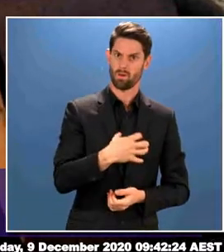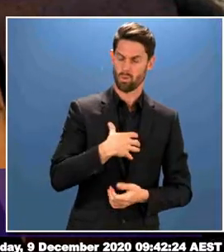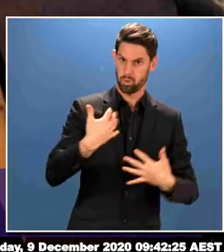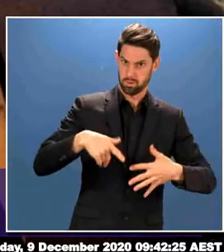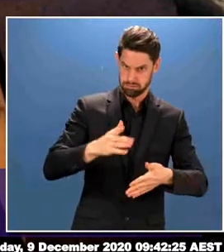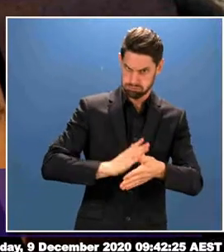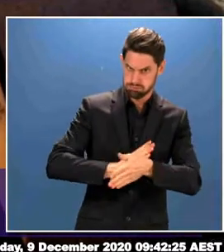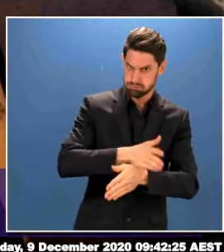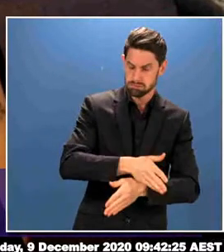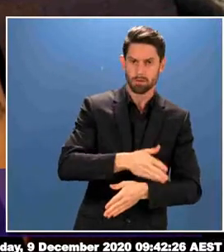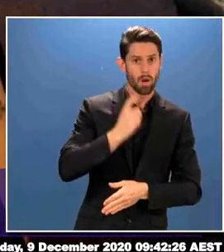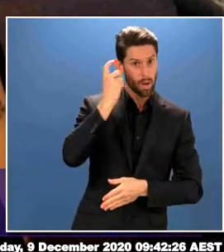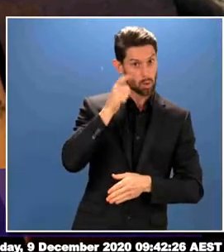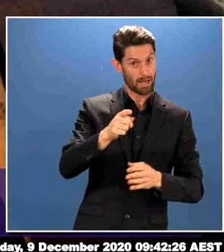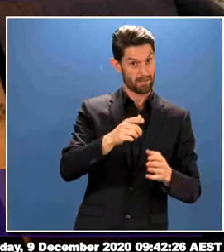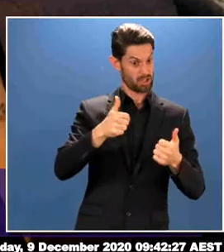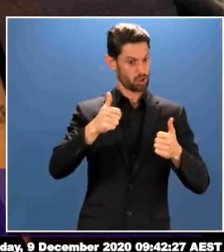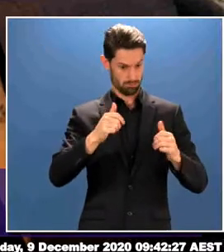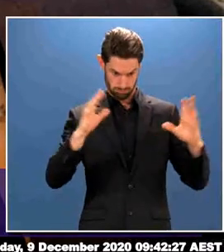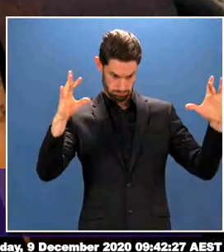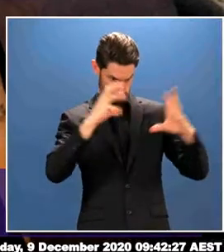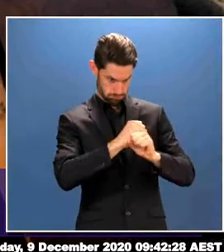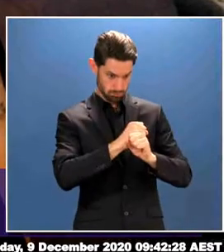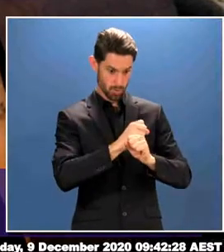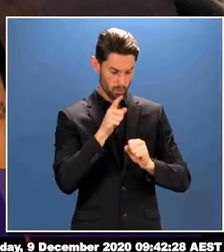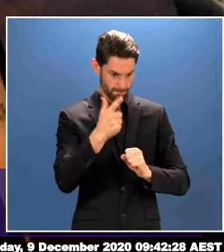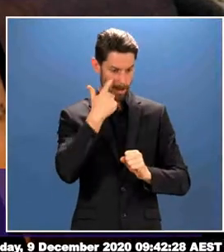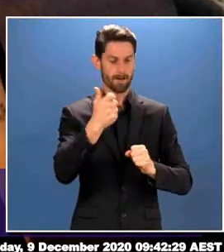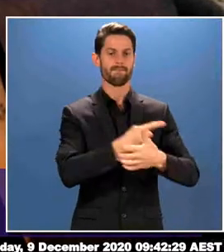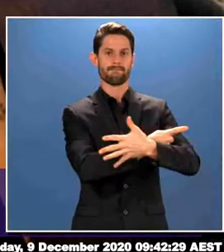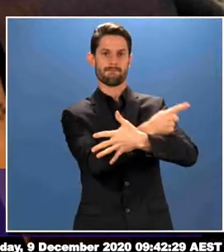At the conclusion of that, there were five key themes identified, weren't there?